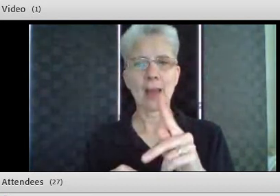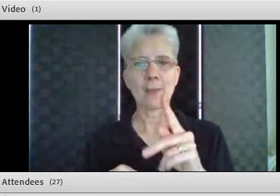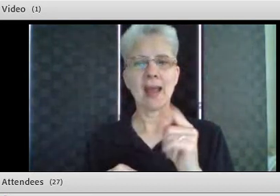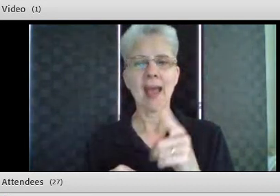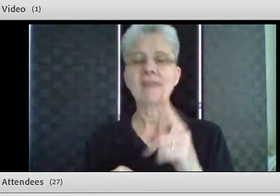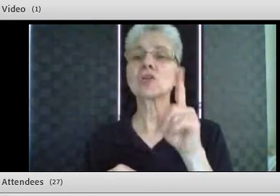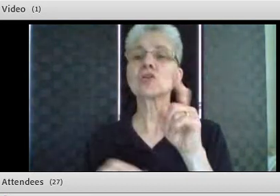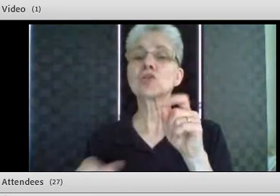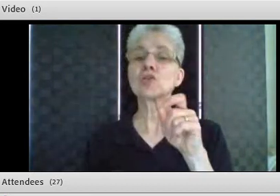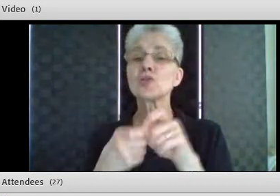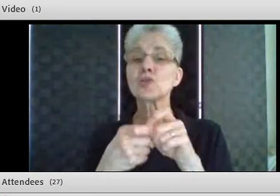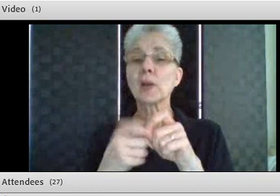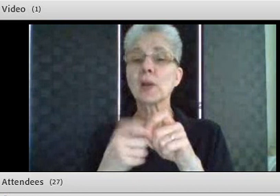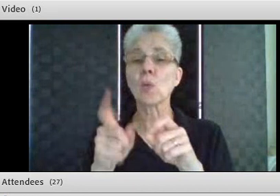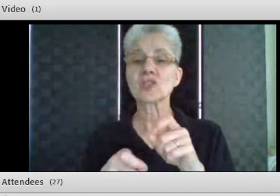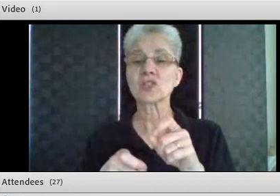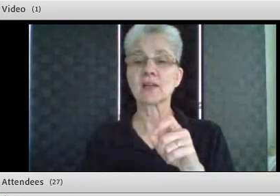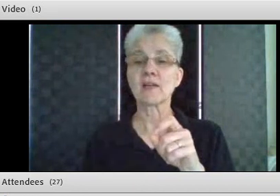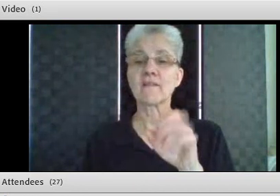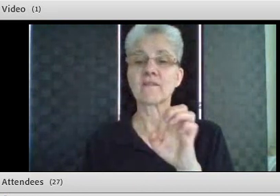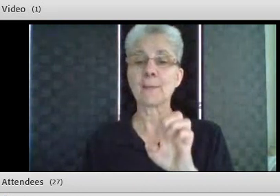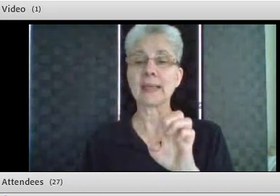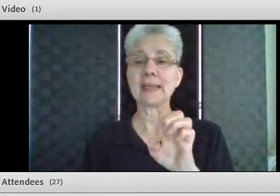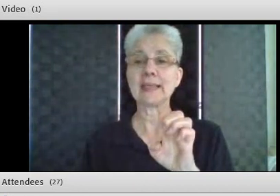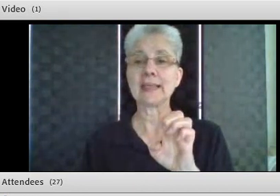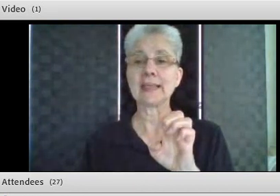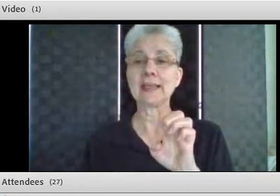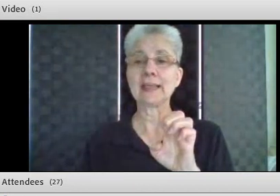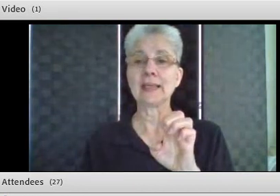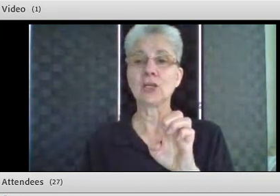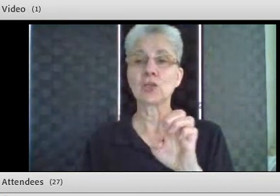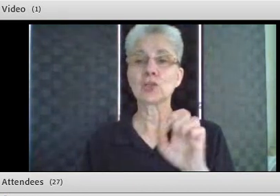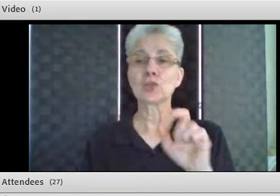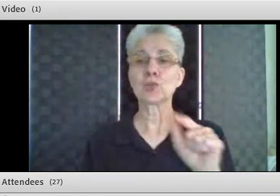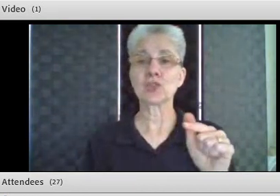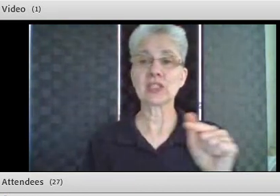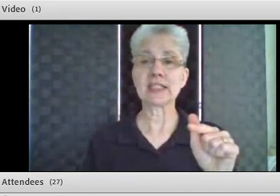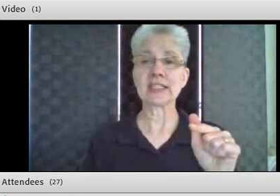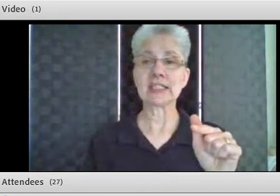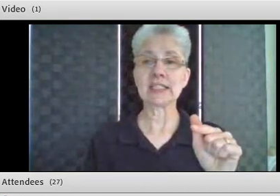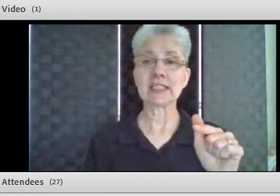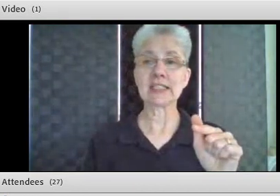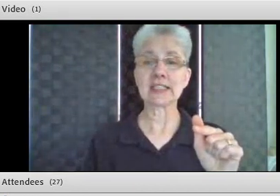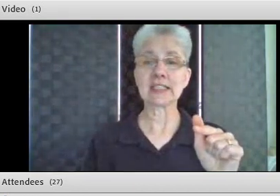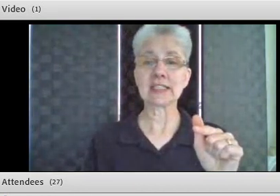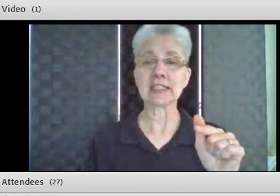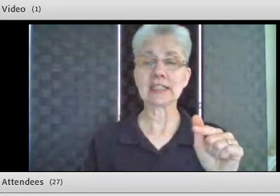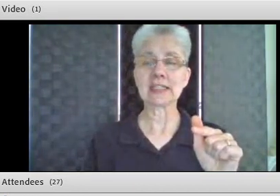However, a minor third is a step and a half.